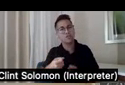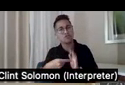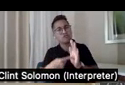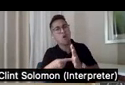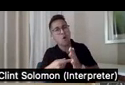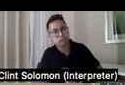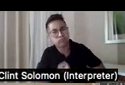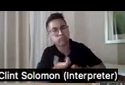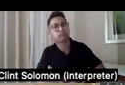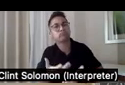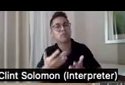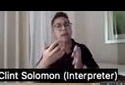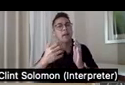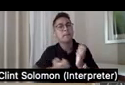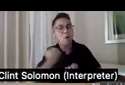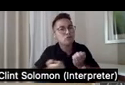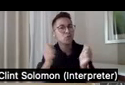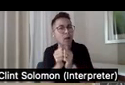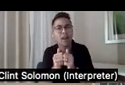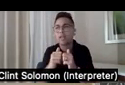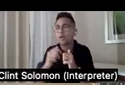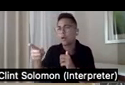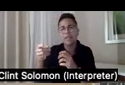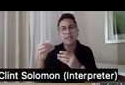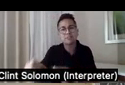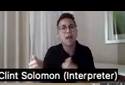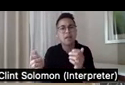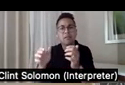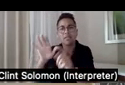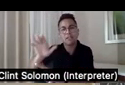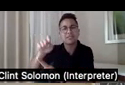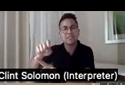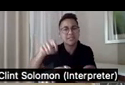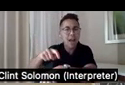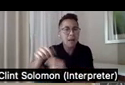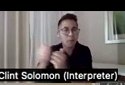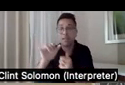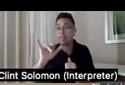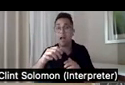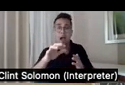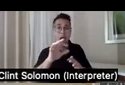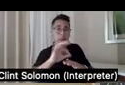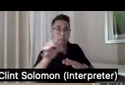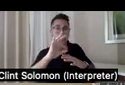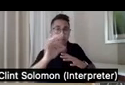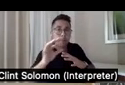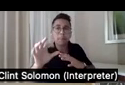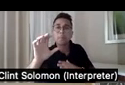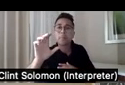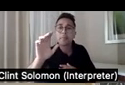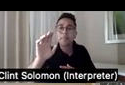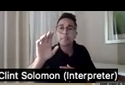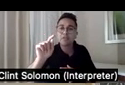their most time with like plucking the broom on the deck we want to think about key vocabulary to